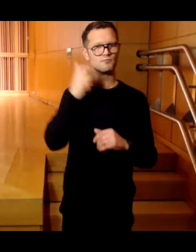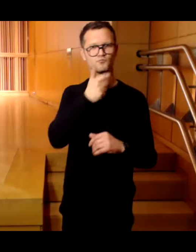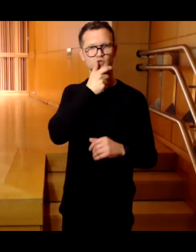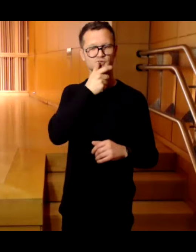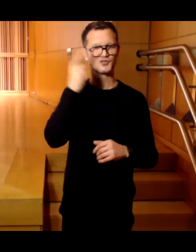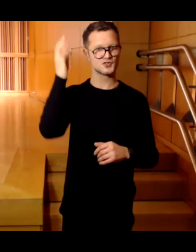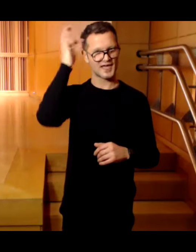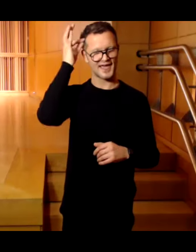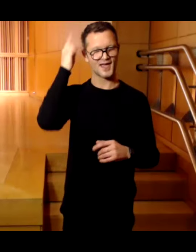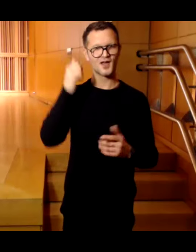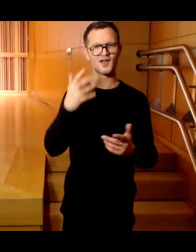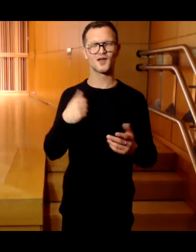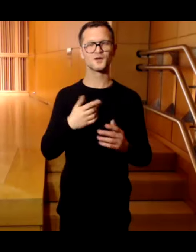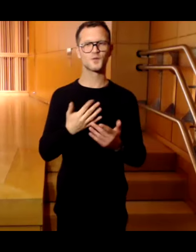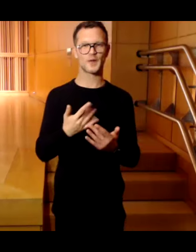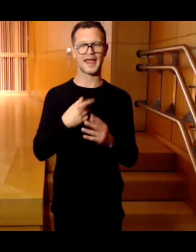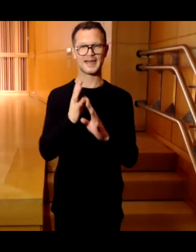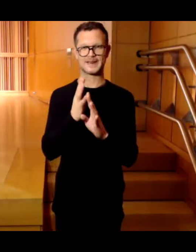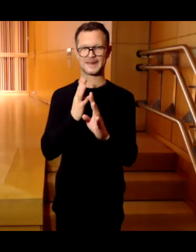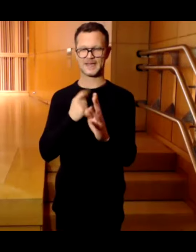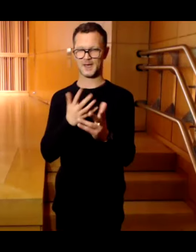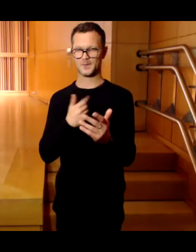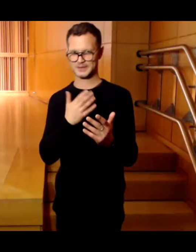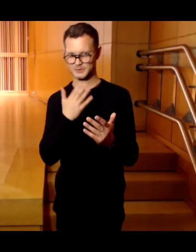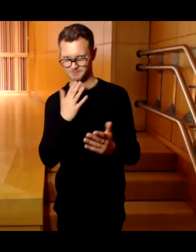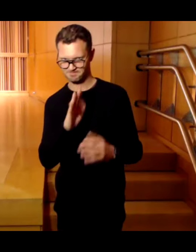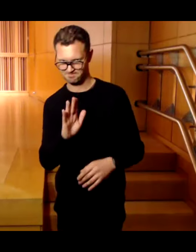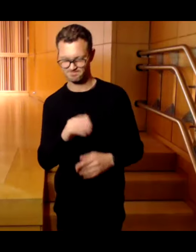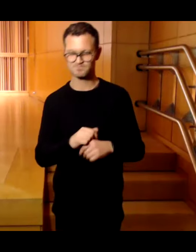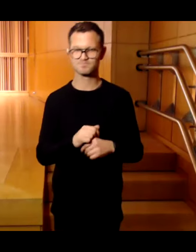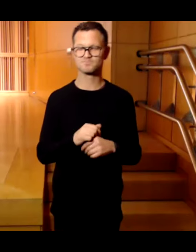When she finally got to me, she bent and asked if I would speak to her privately after the service. I agreed.